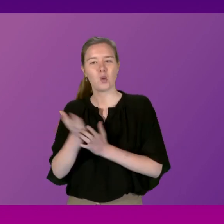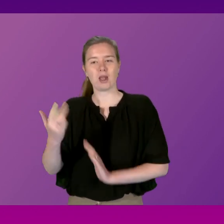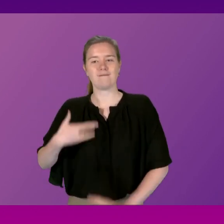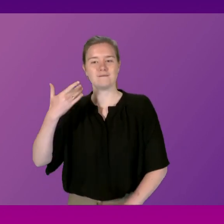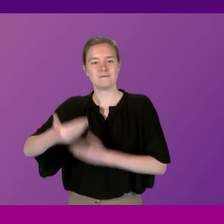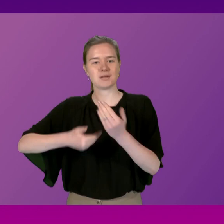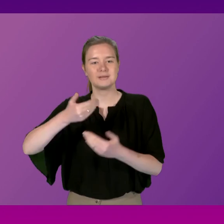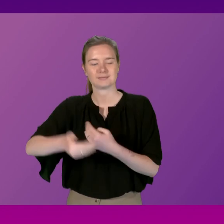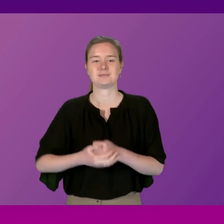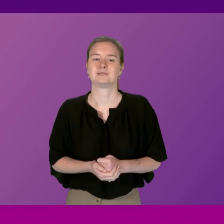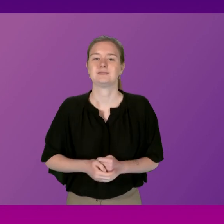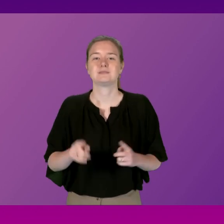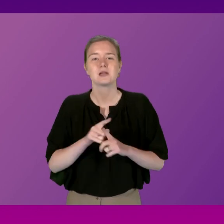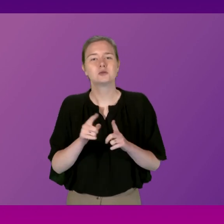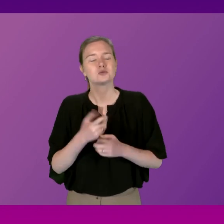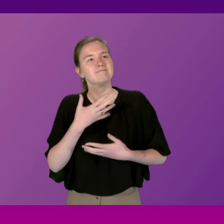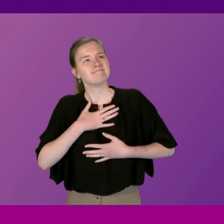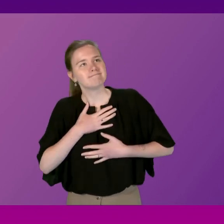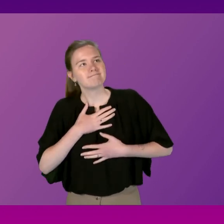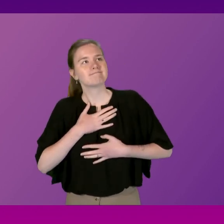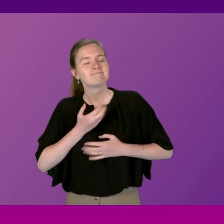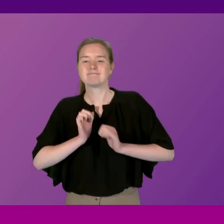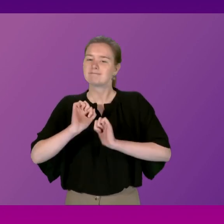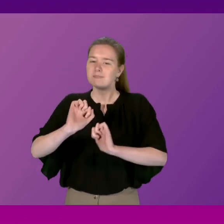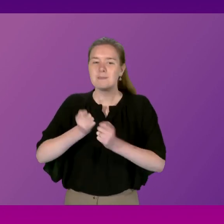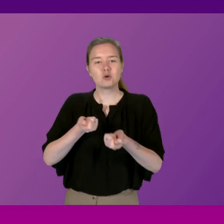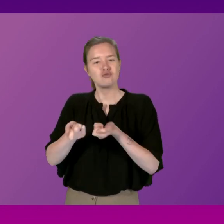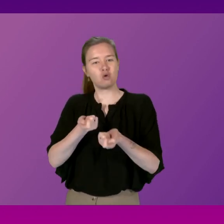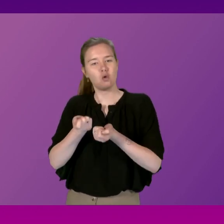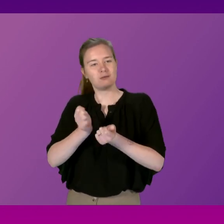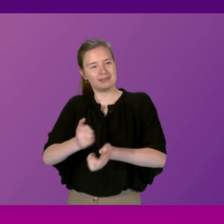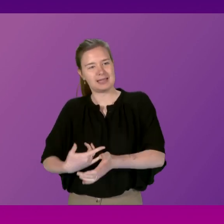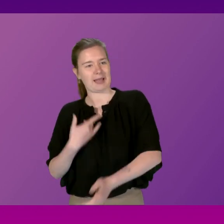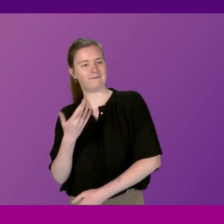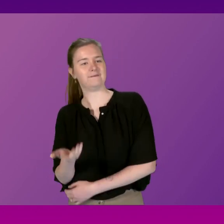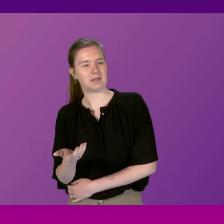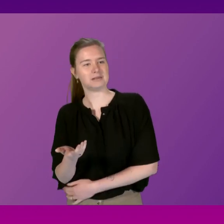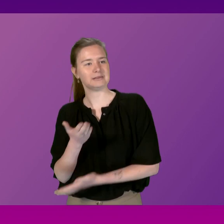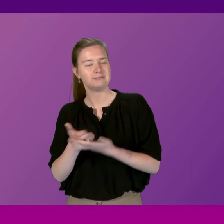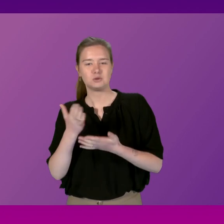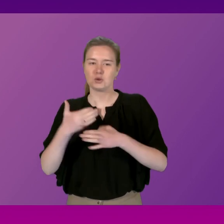My grandmother also cared about my uncle having control over his life and being able to work